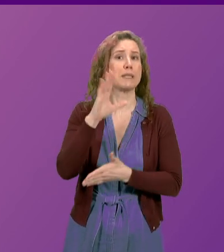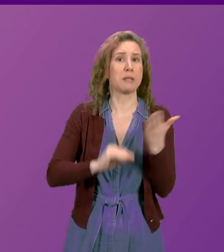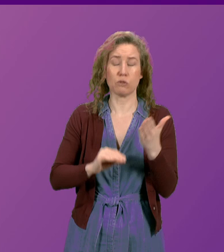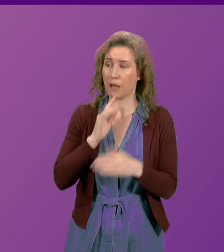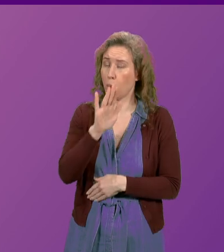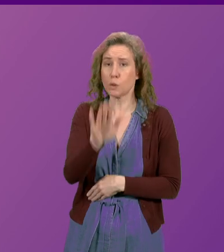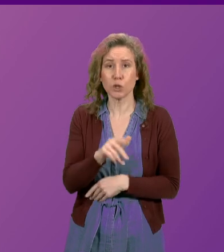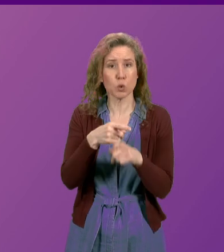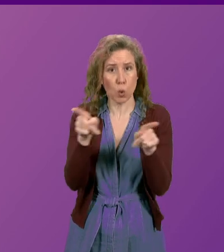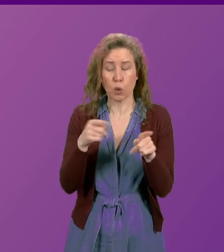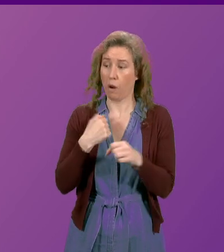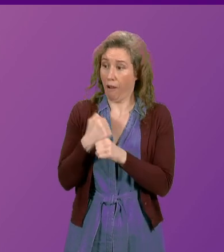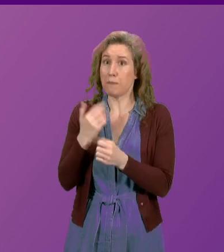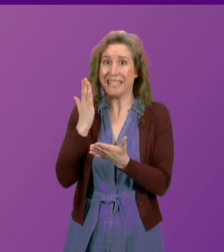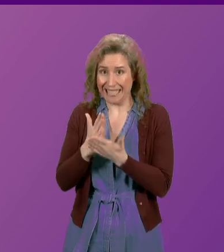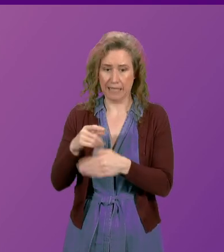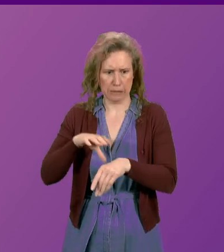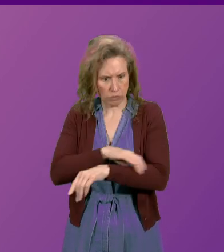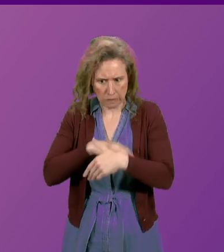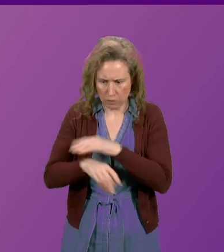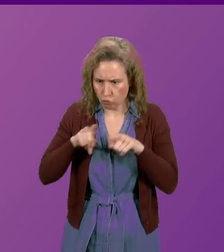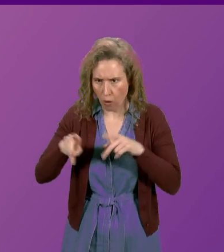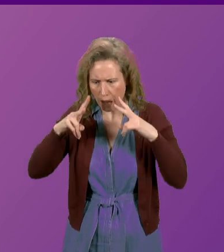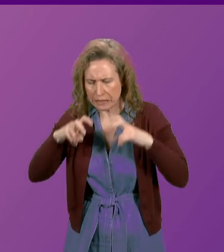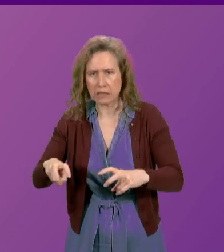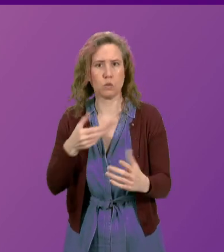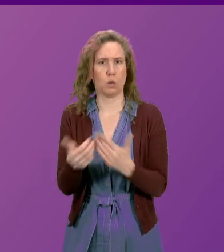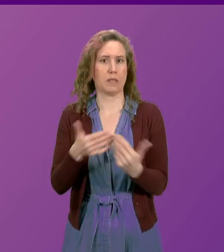families that the Government is doing all that it can to address that circumstance.